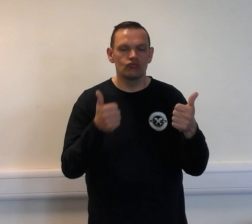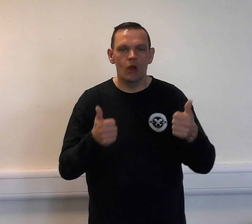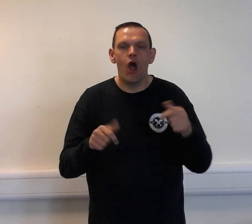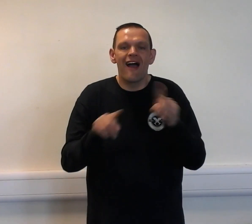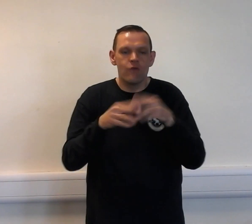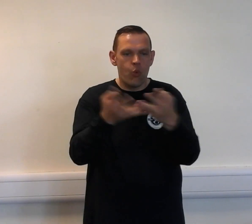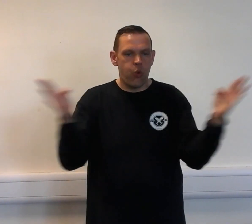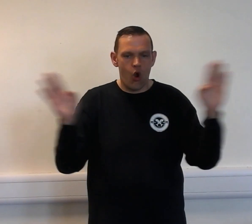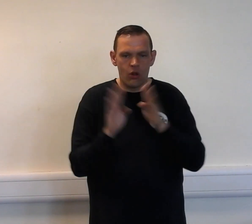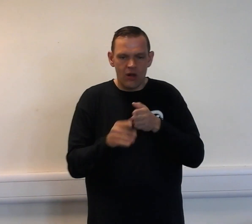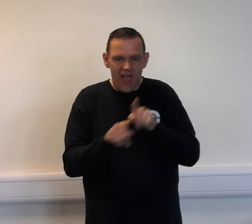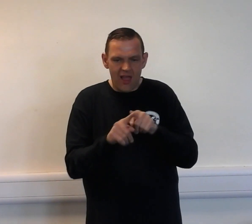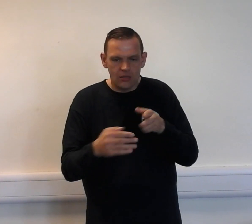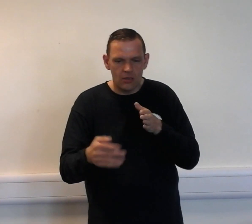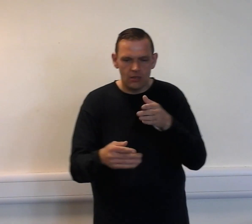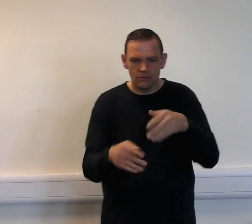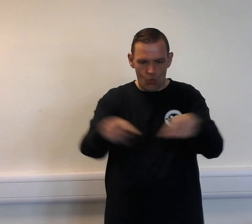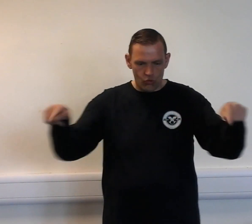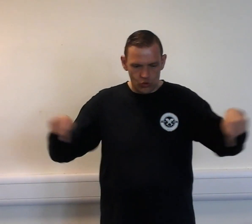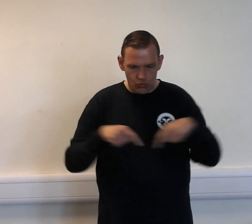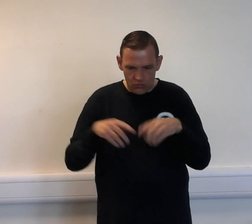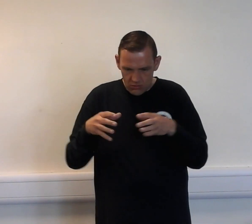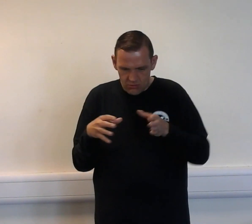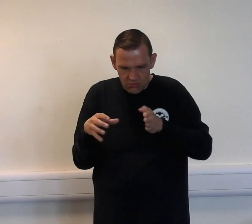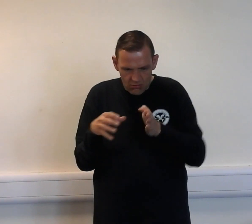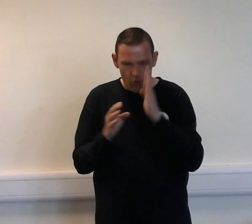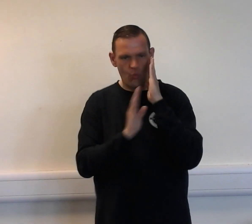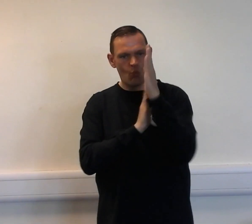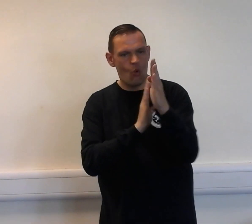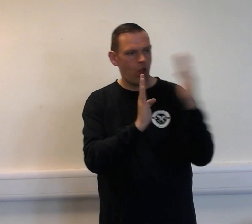alarm system that's accessible to deaf people while waiting in the waiting area.